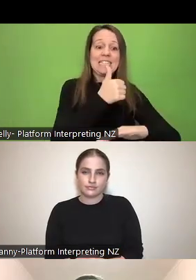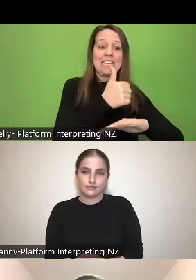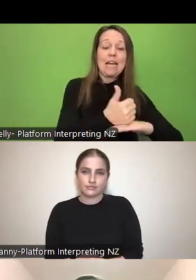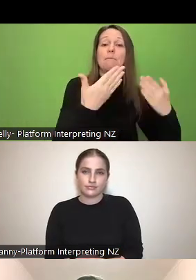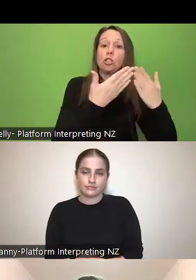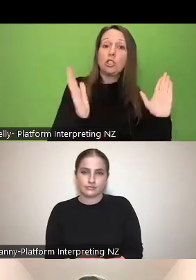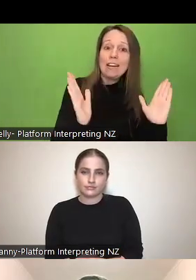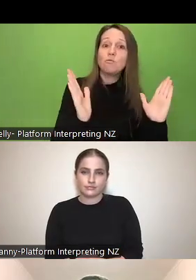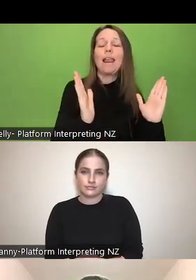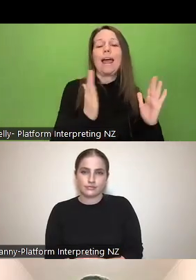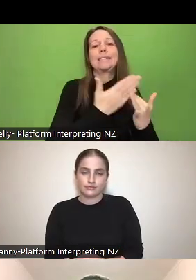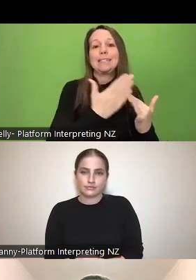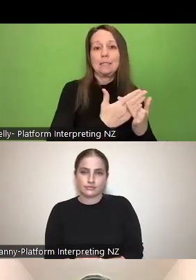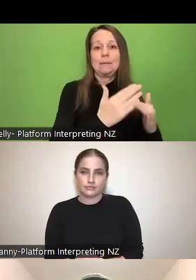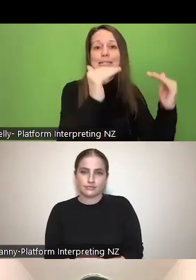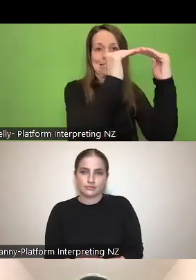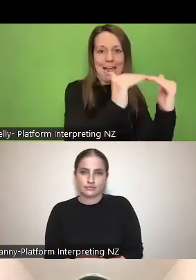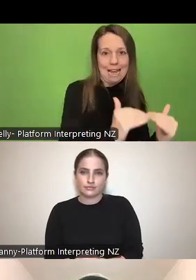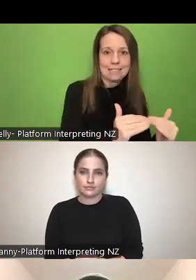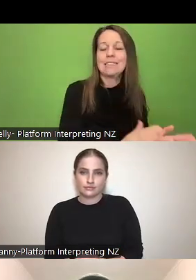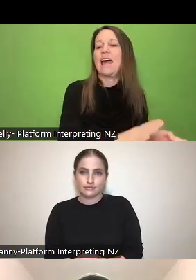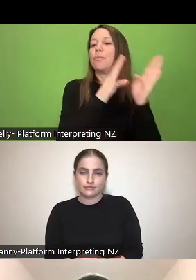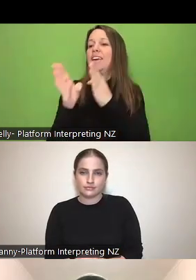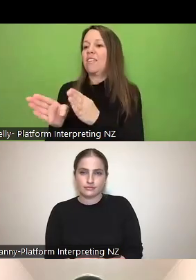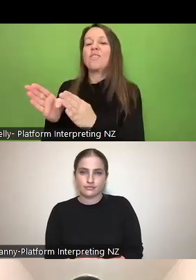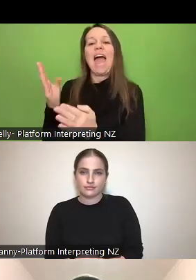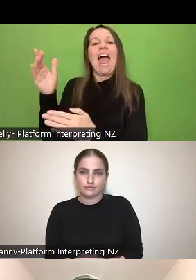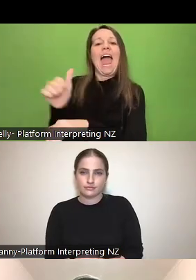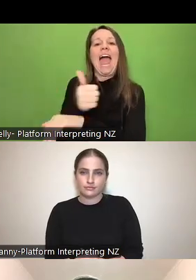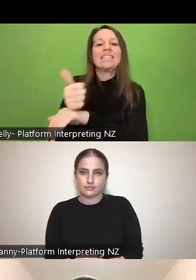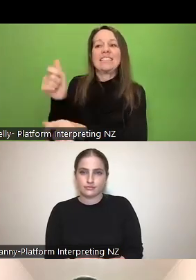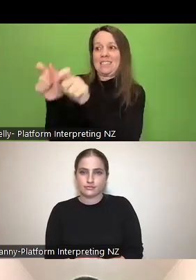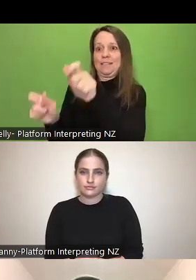standards and getting specifics from the actors themselves. So, there will be some